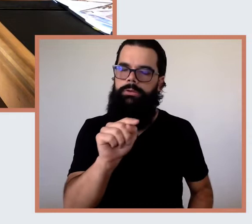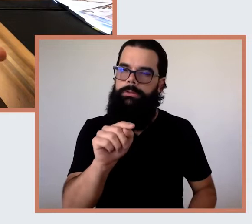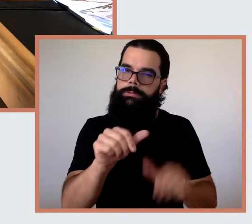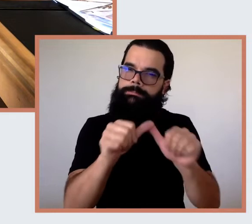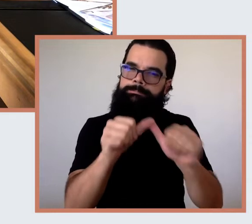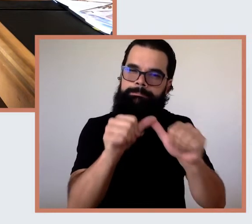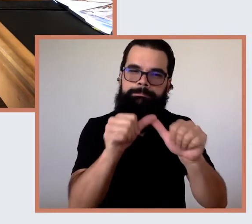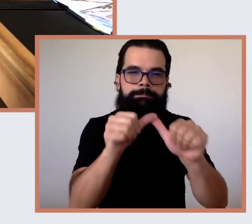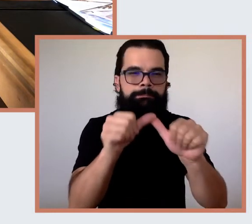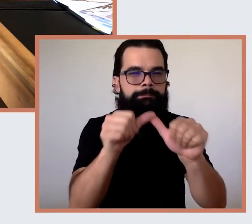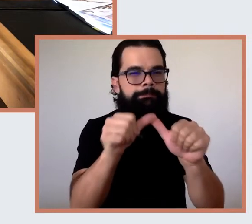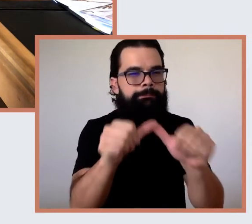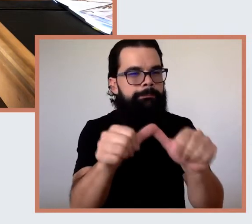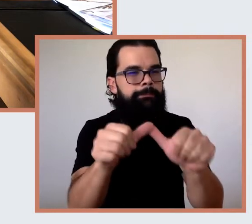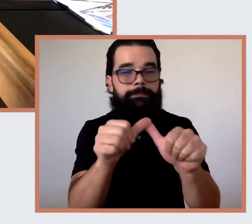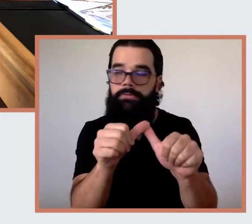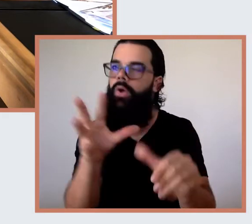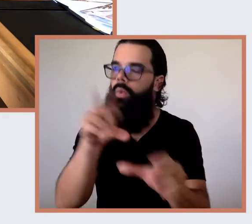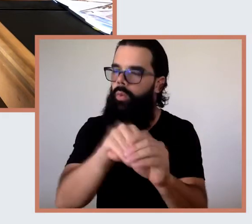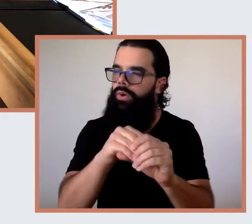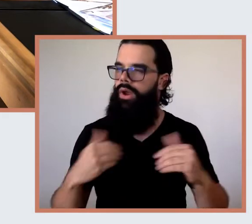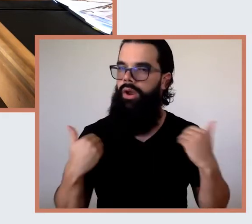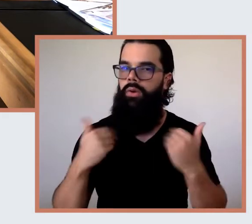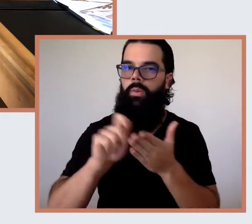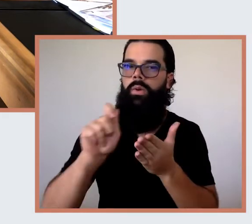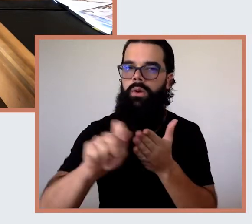as well, I tell all my actors and my young writers,